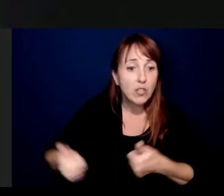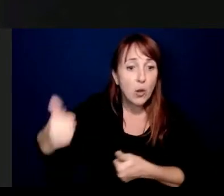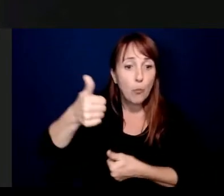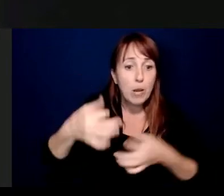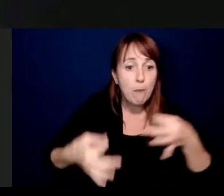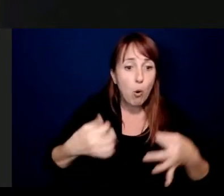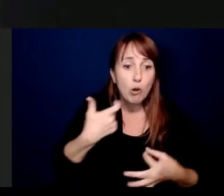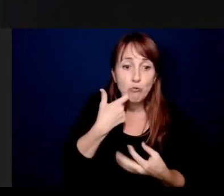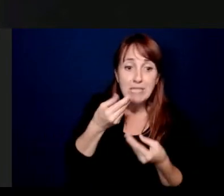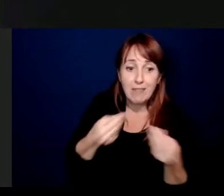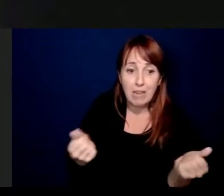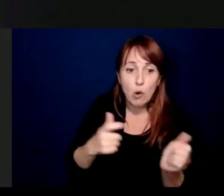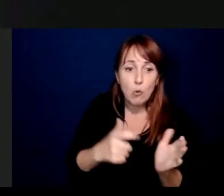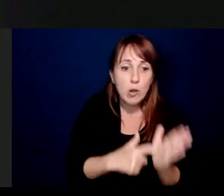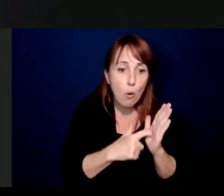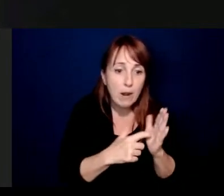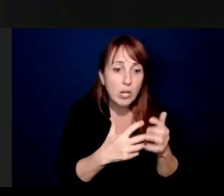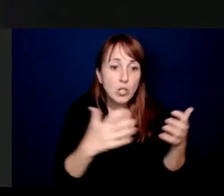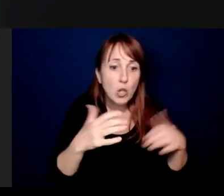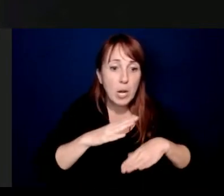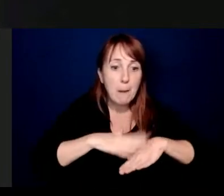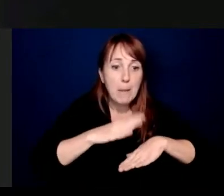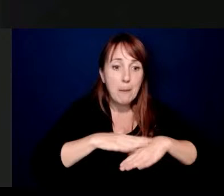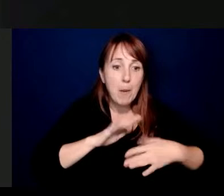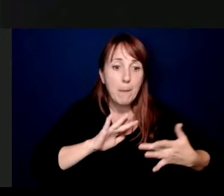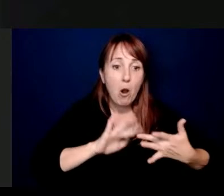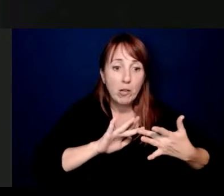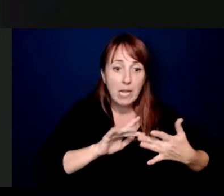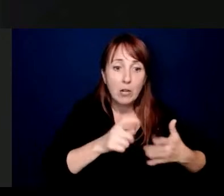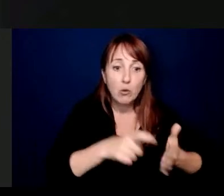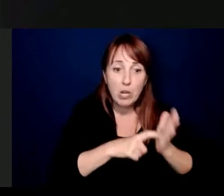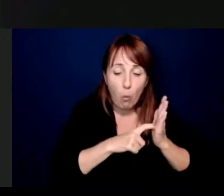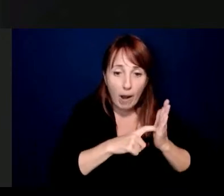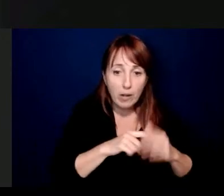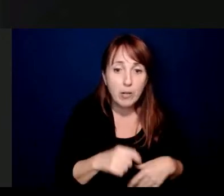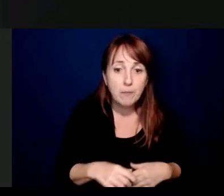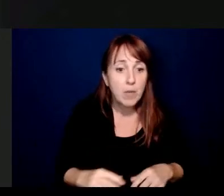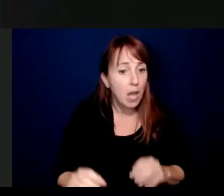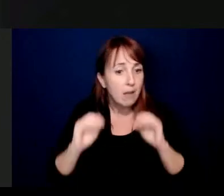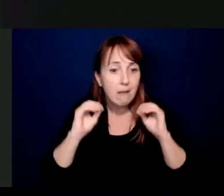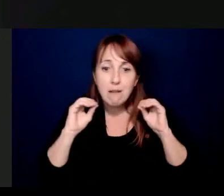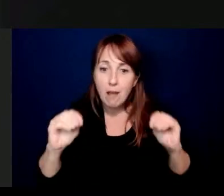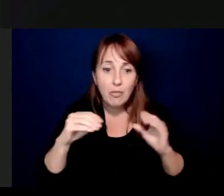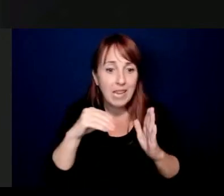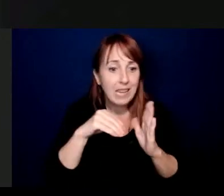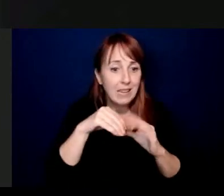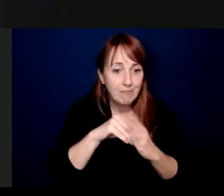that there had to be a certain amount of minimum contact. There's absolutely nothing in this law that really indicates